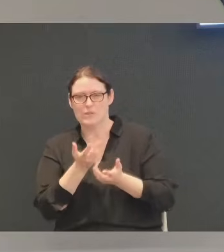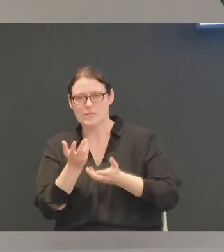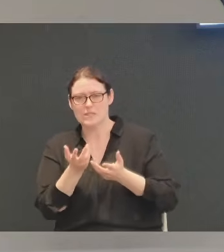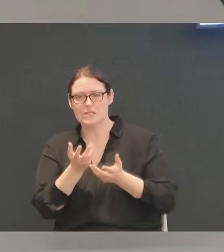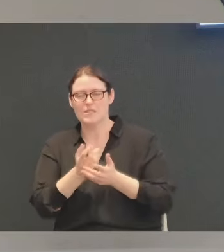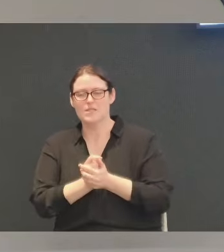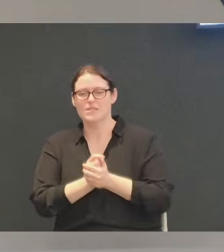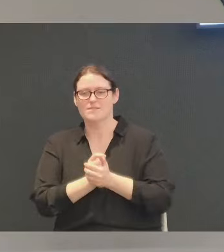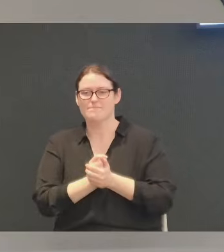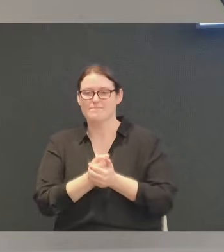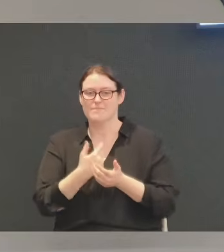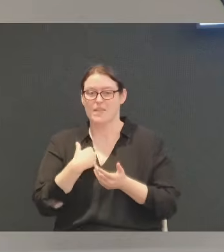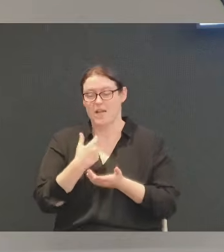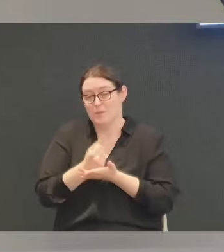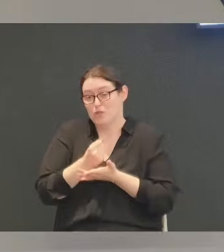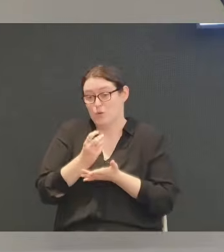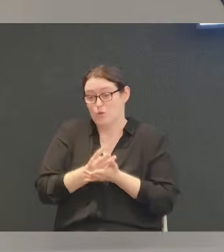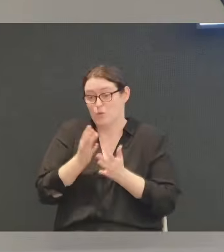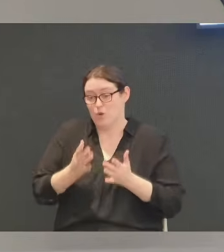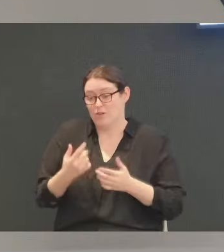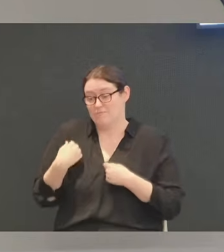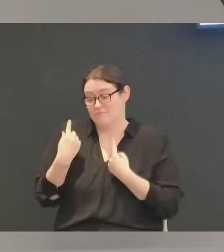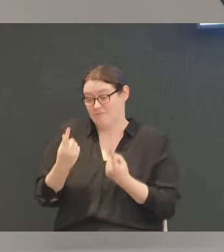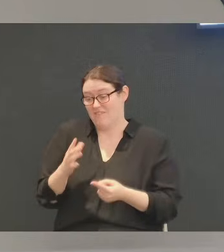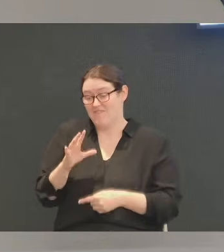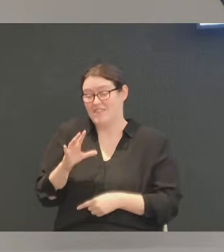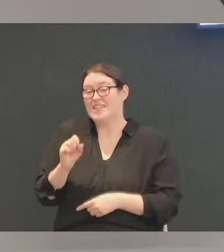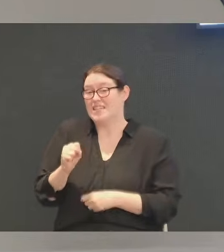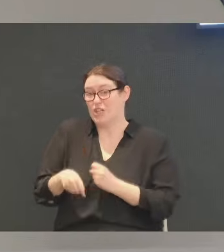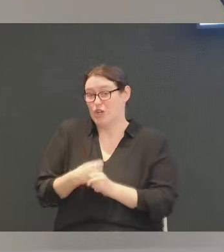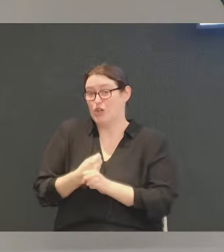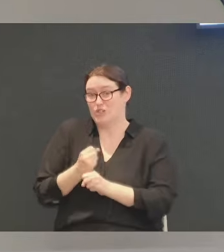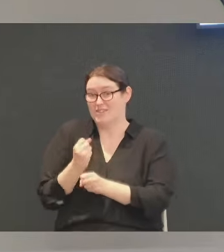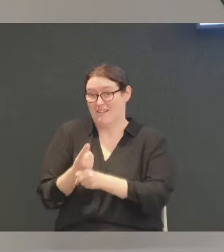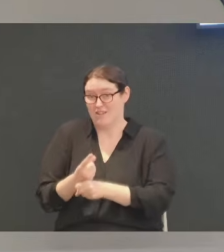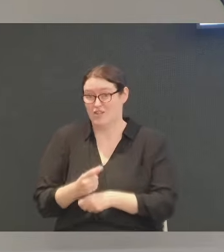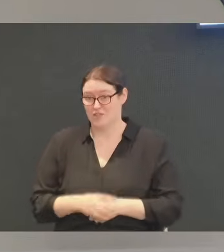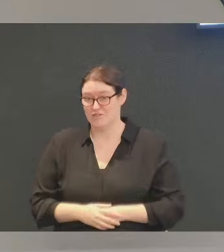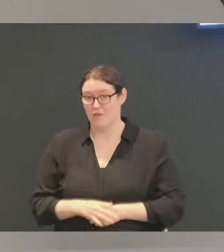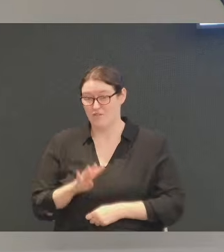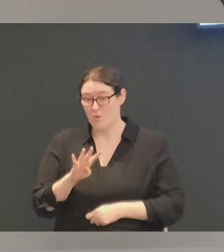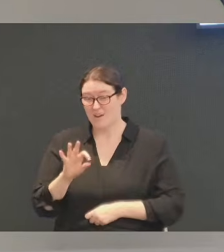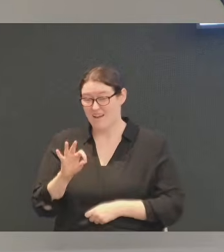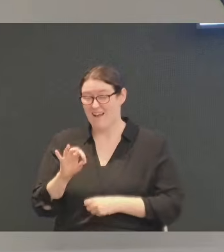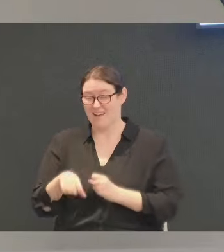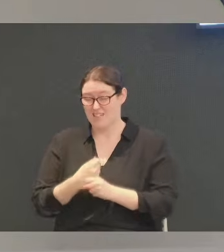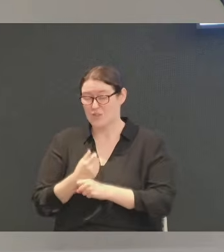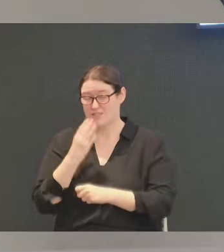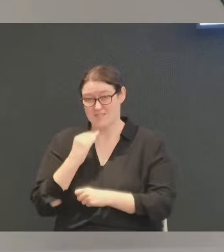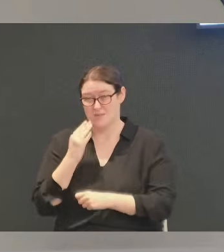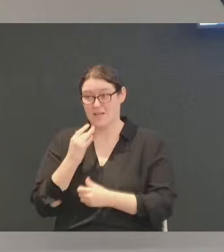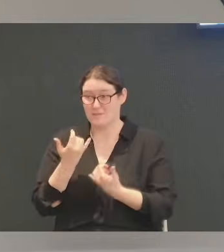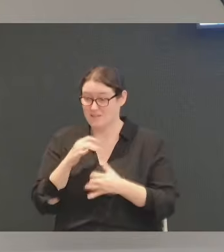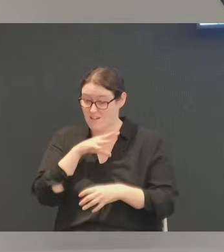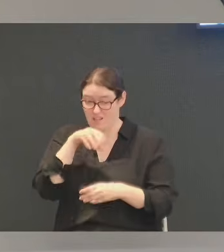I'll be a social worker 50 years next year. And so I've been in it and out of it and still in it. Um,